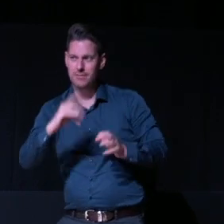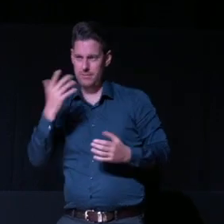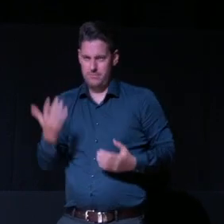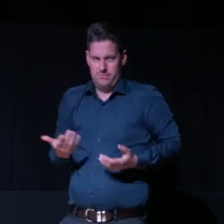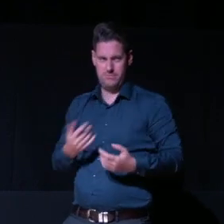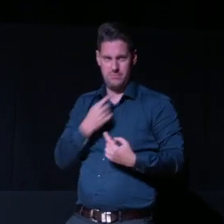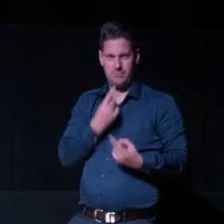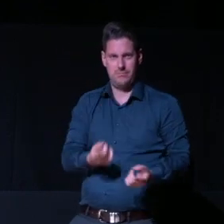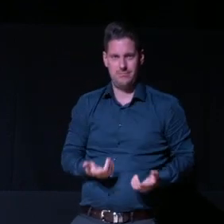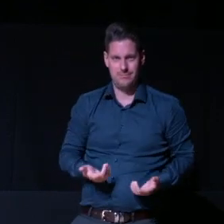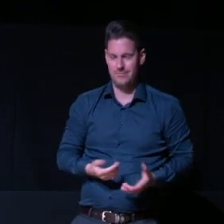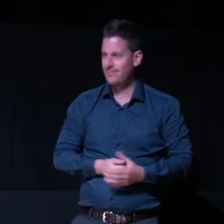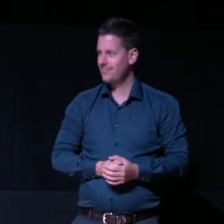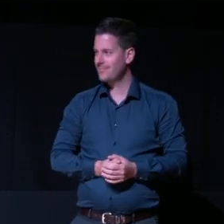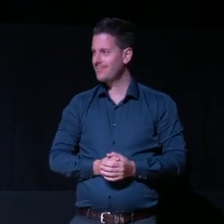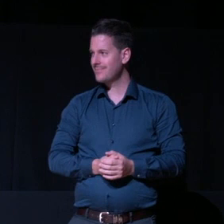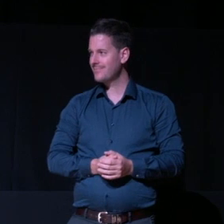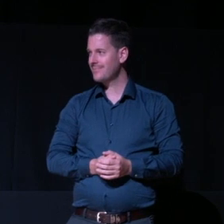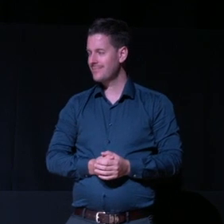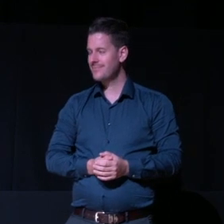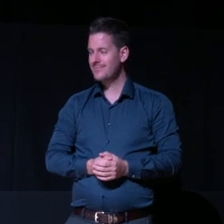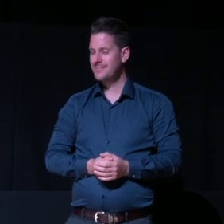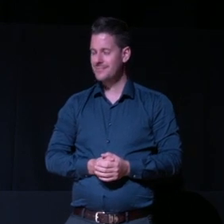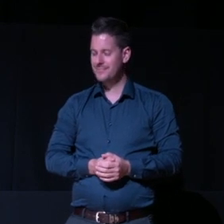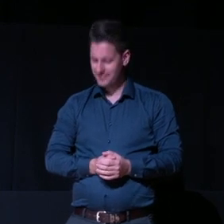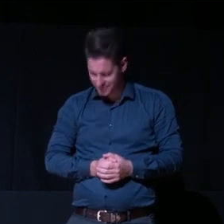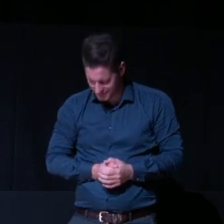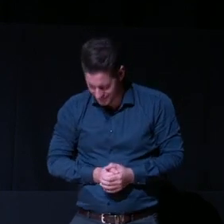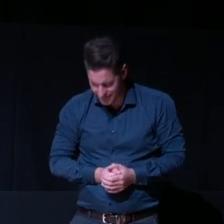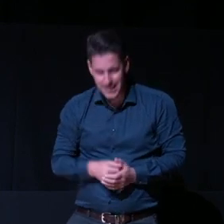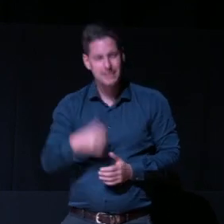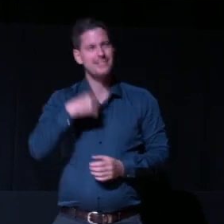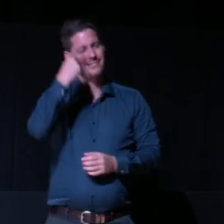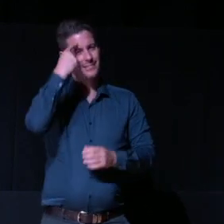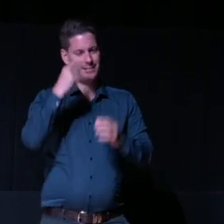But it did bring to mind the Bill Henson controversy.